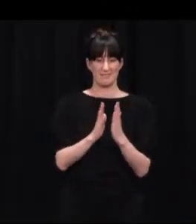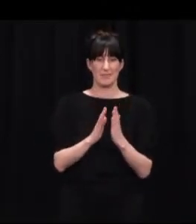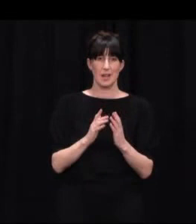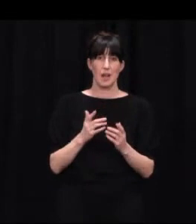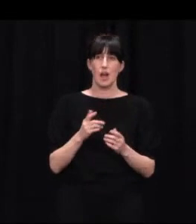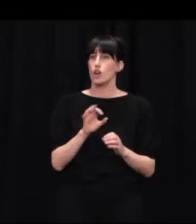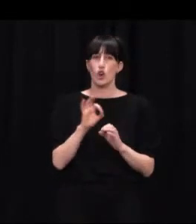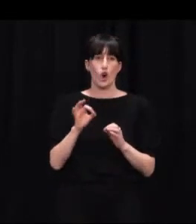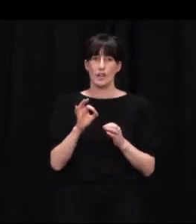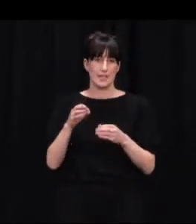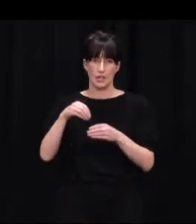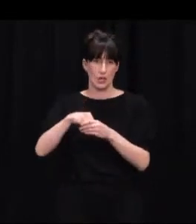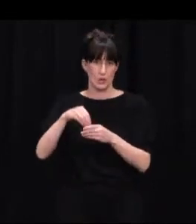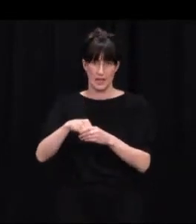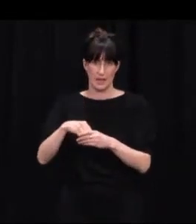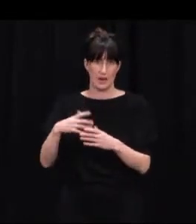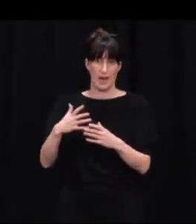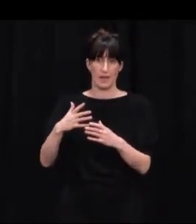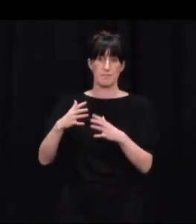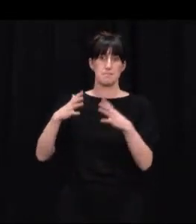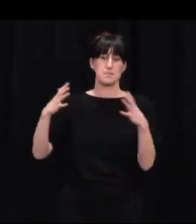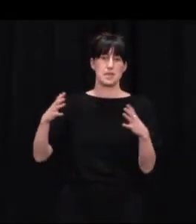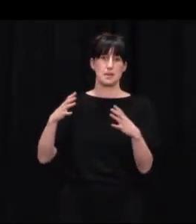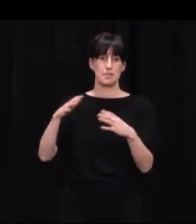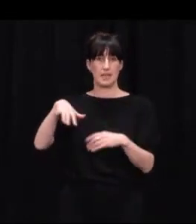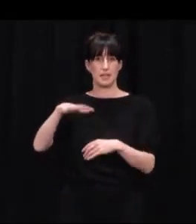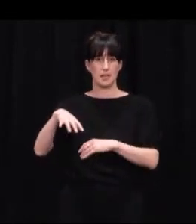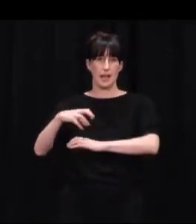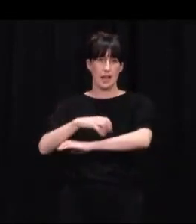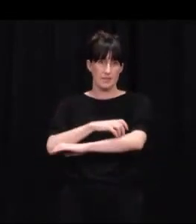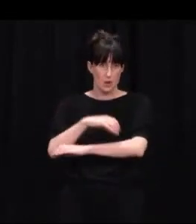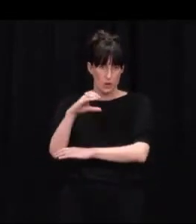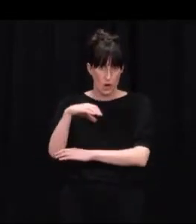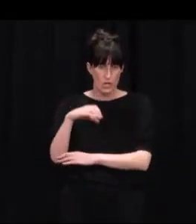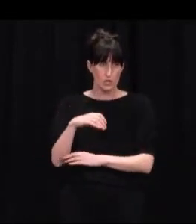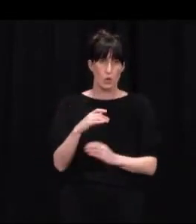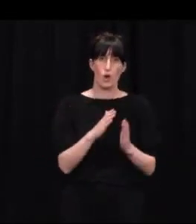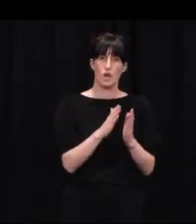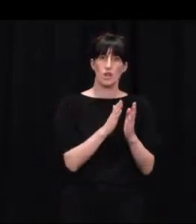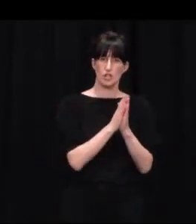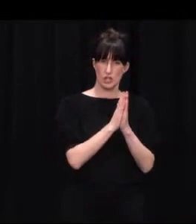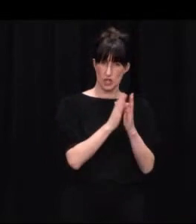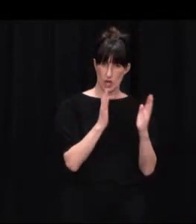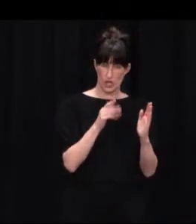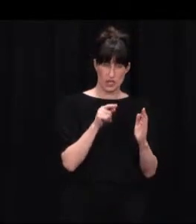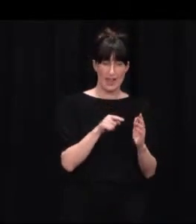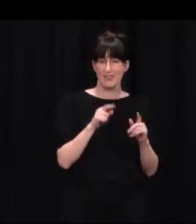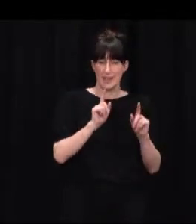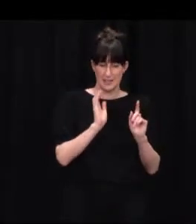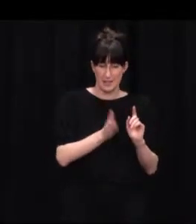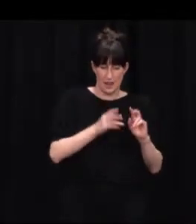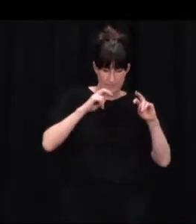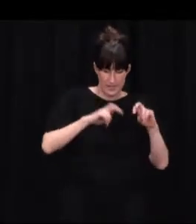more than 360 individual contacts had been identified.